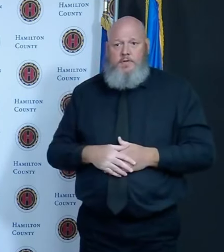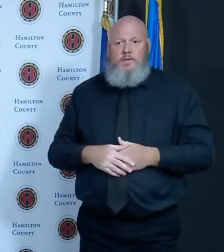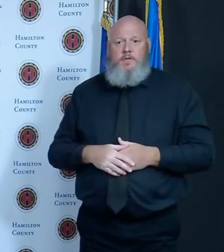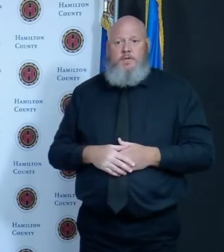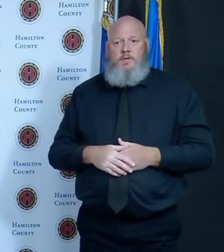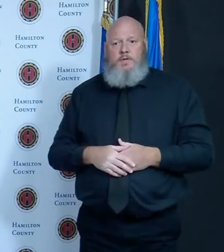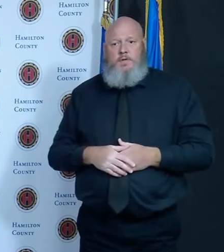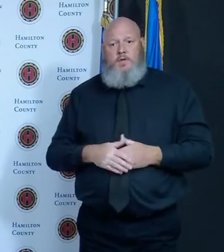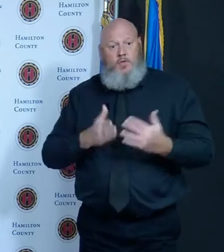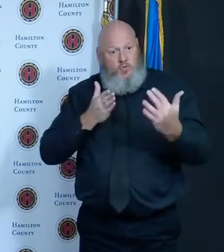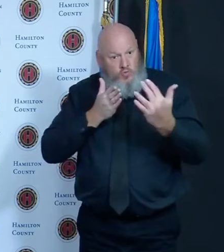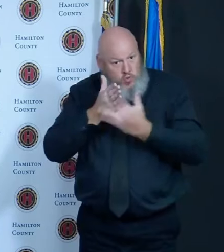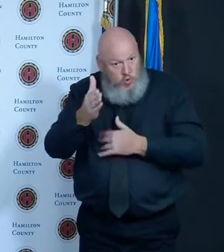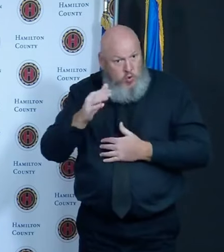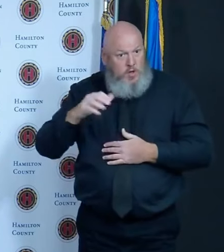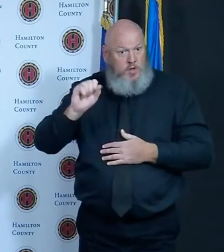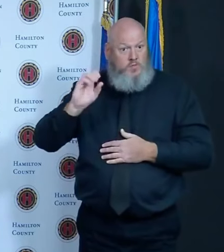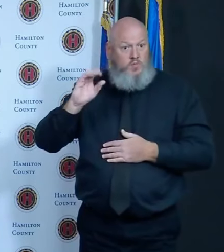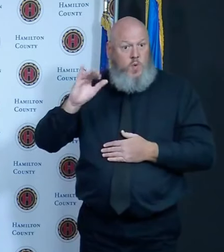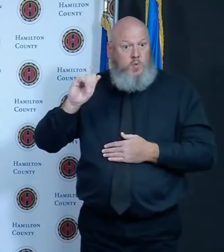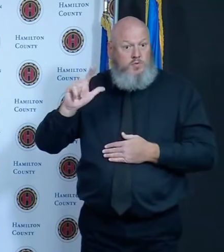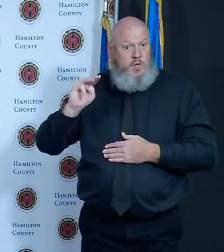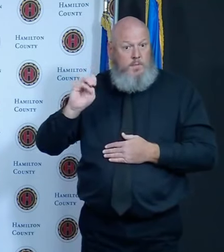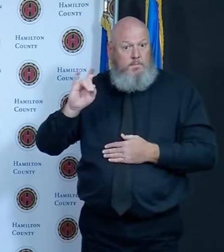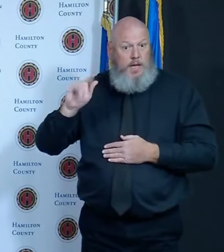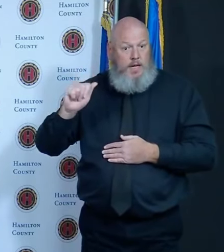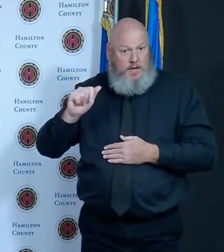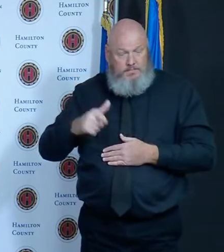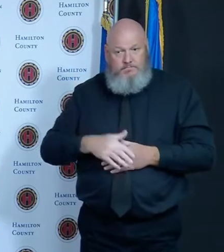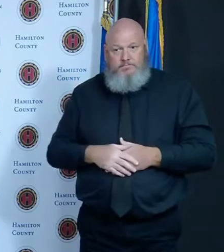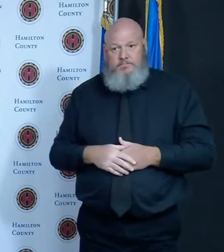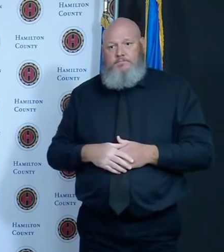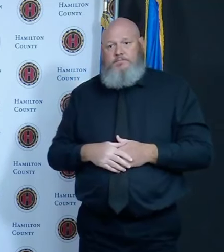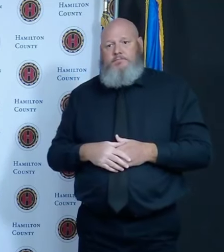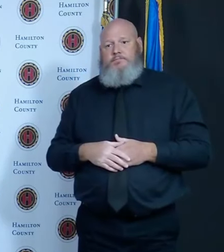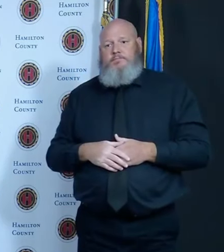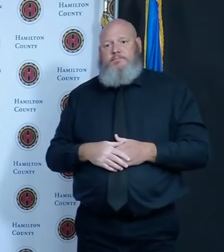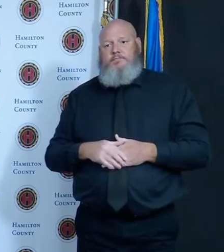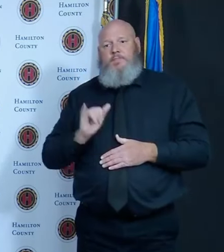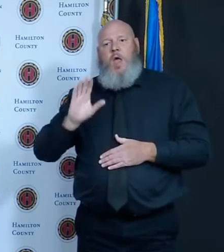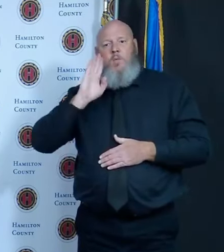so that gives you a quick overview of some of the things that that the African